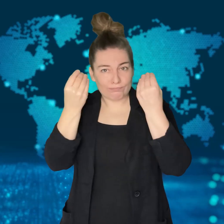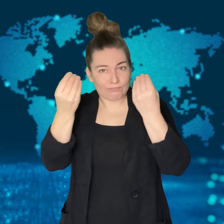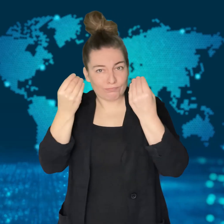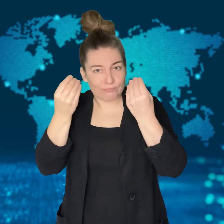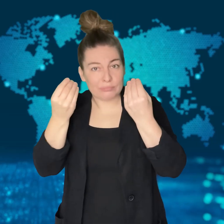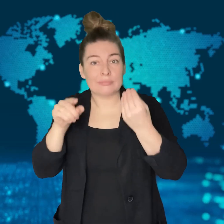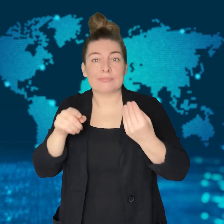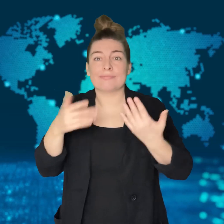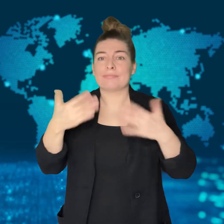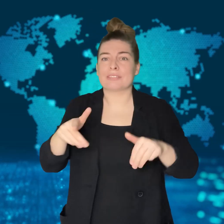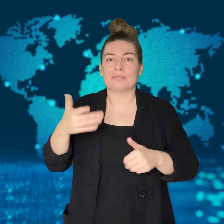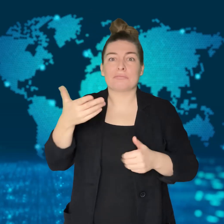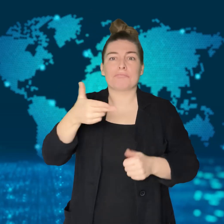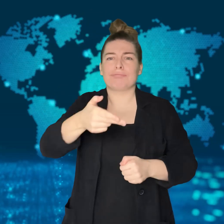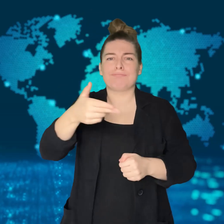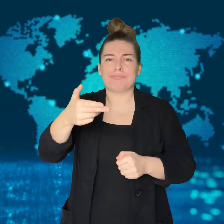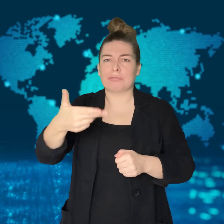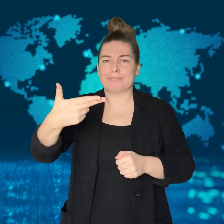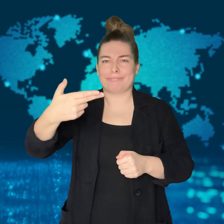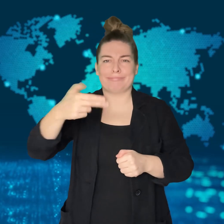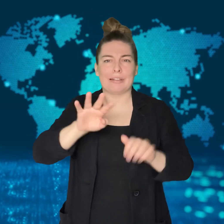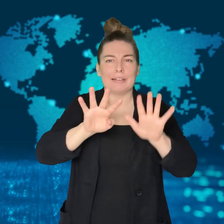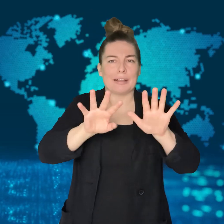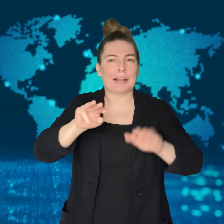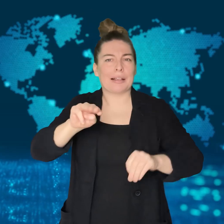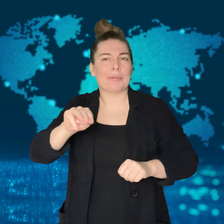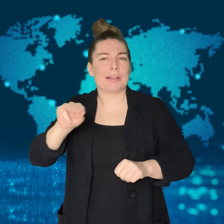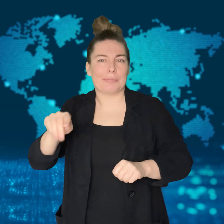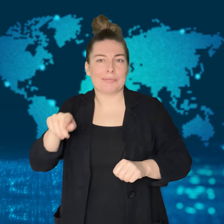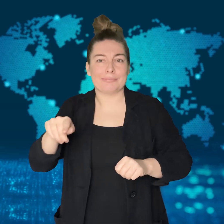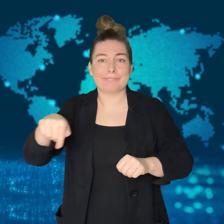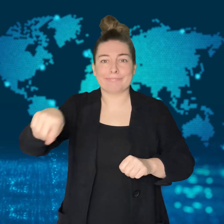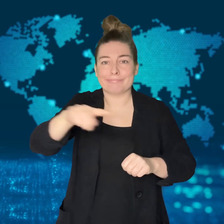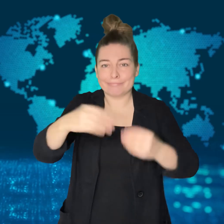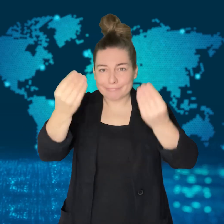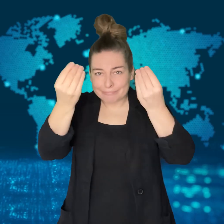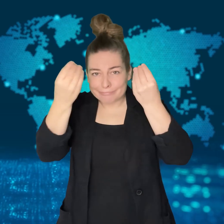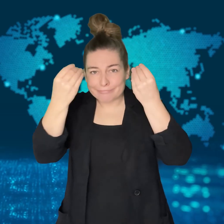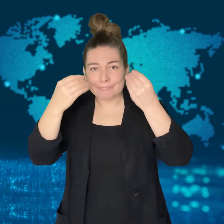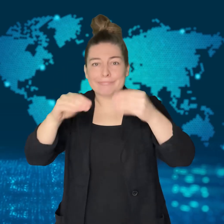began by opening fire with a 9mm pistol during